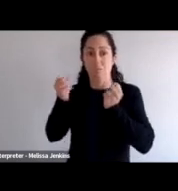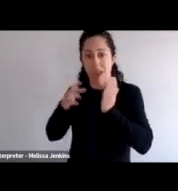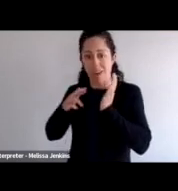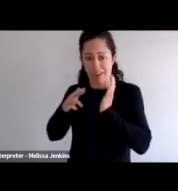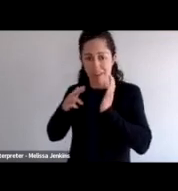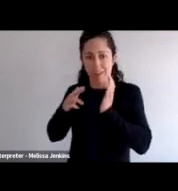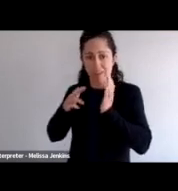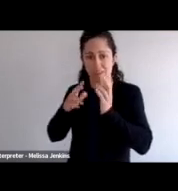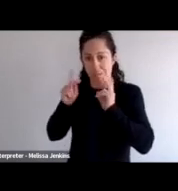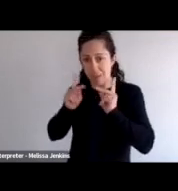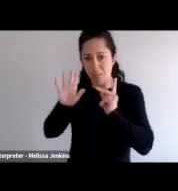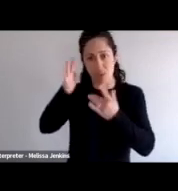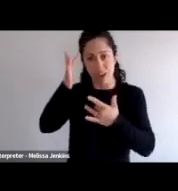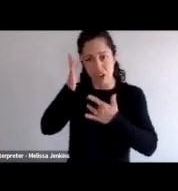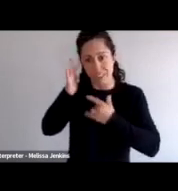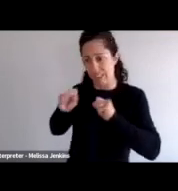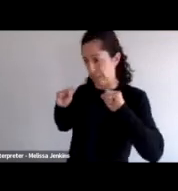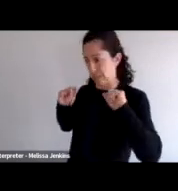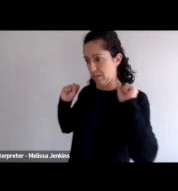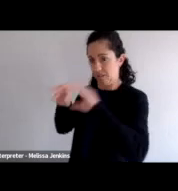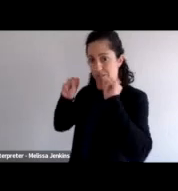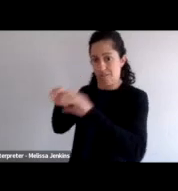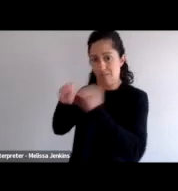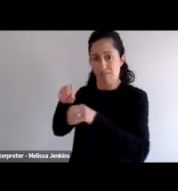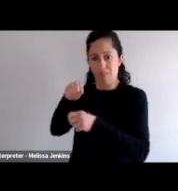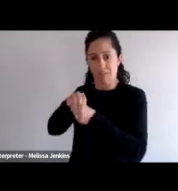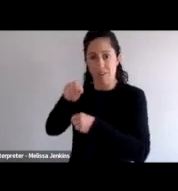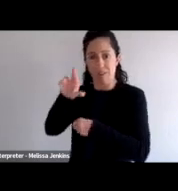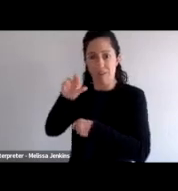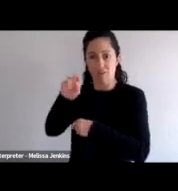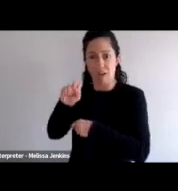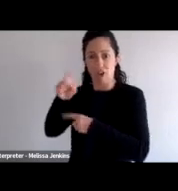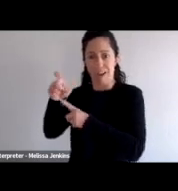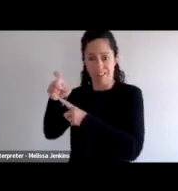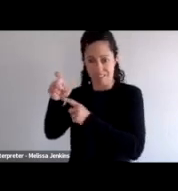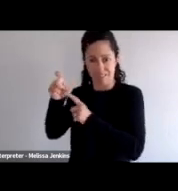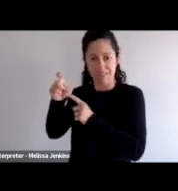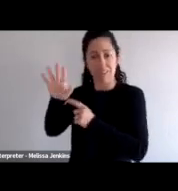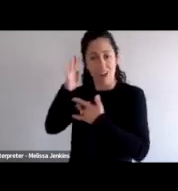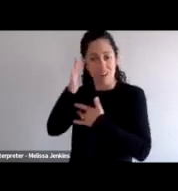be able to access that data and compare data across diseases. With that example I gave earlier,